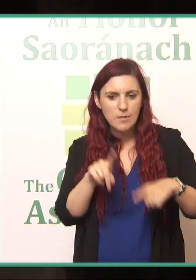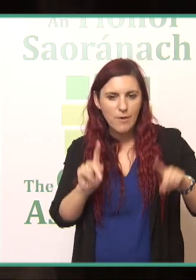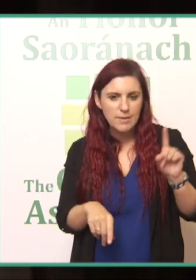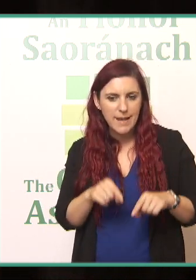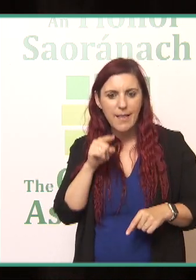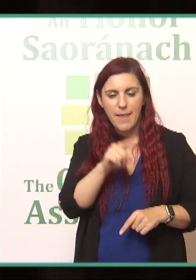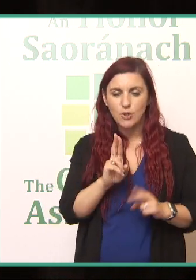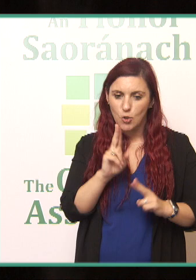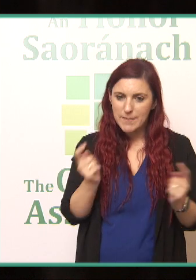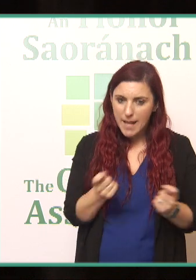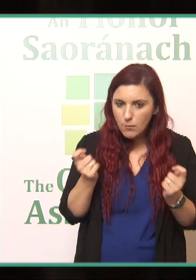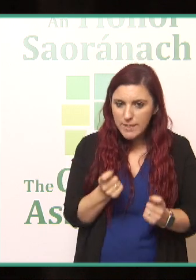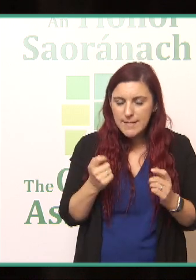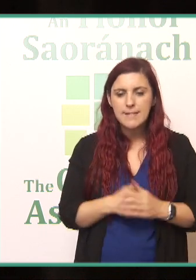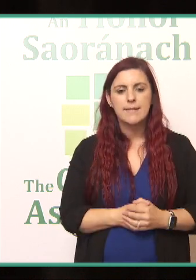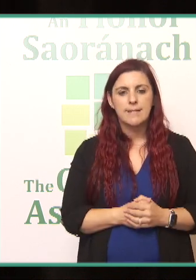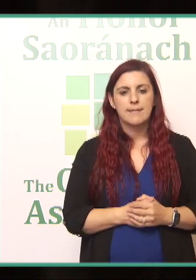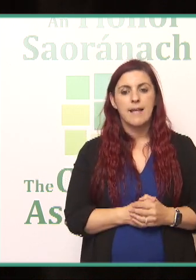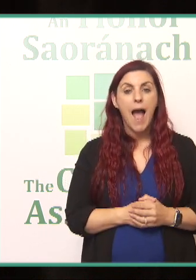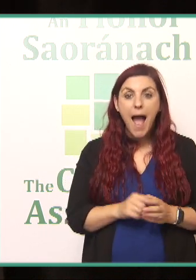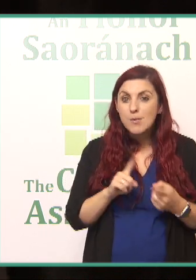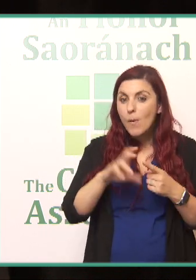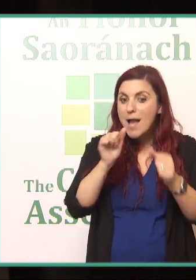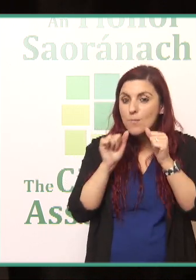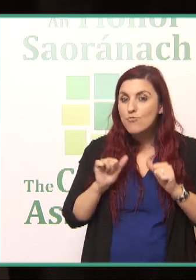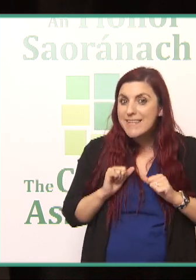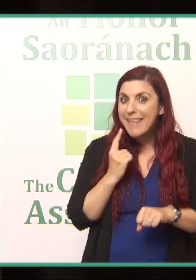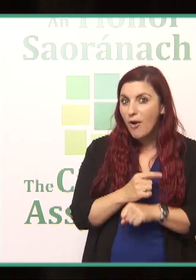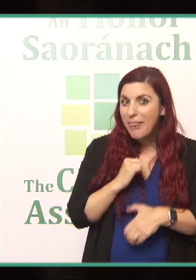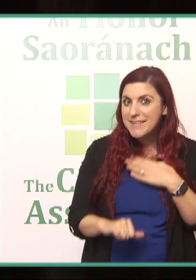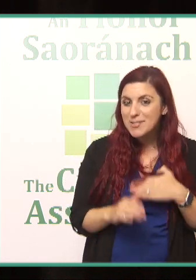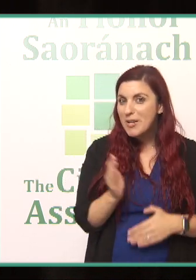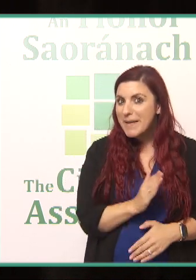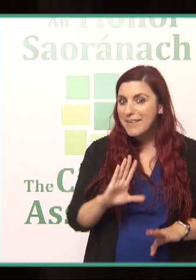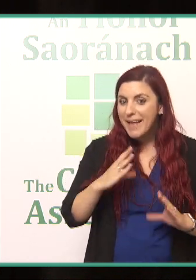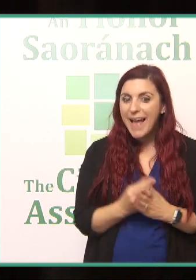should be celebrated so we even had the priest bless the guy and the farmer said should they